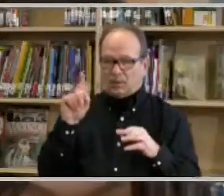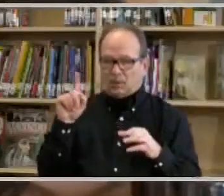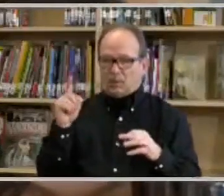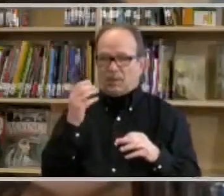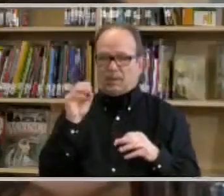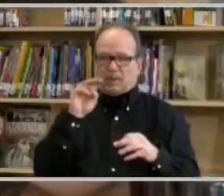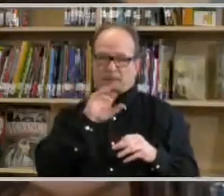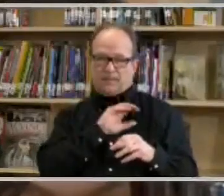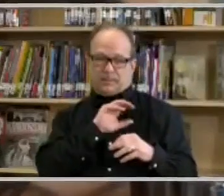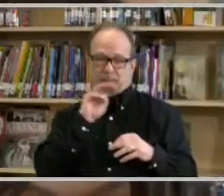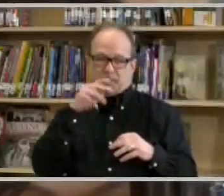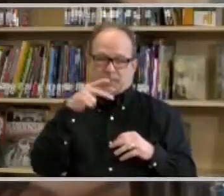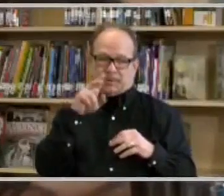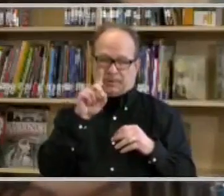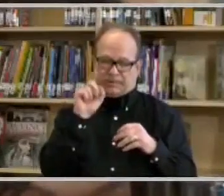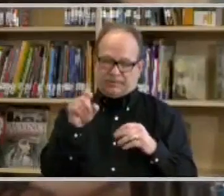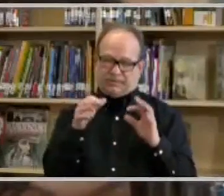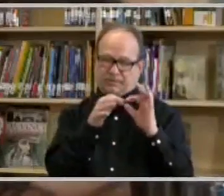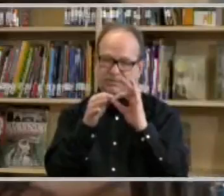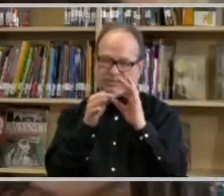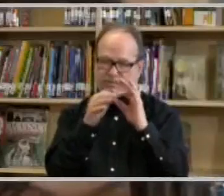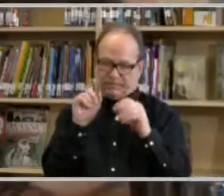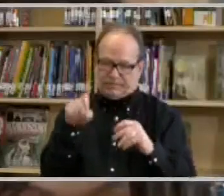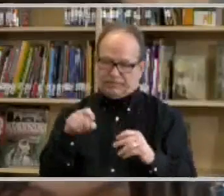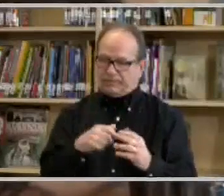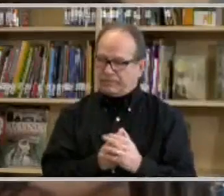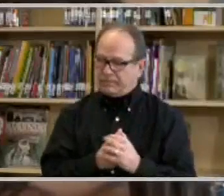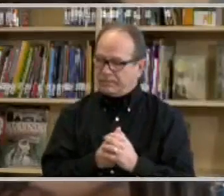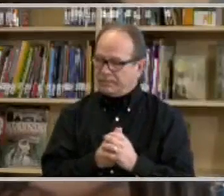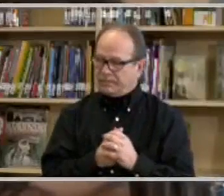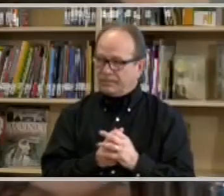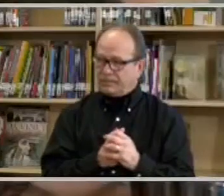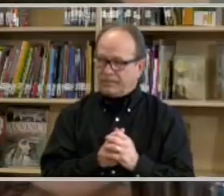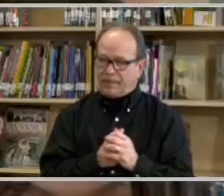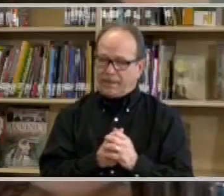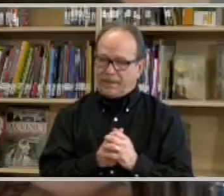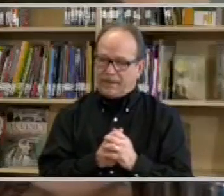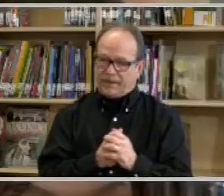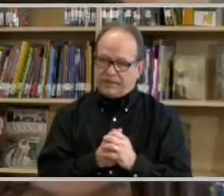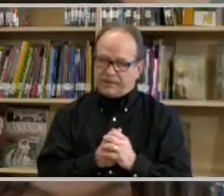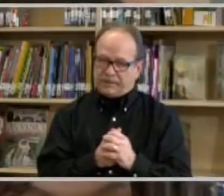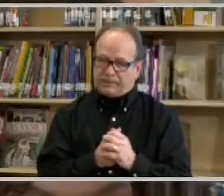WE'RE PARNERS. AND THAT PARTNERSHIP HAS TO WORK